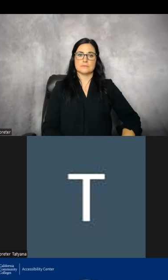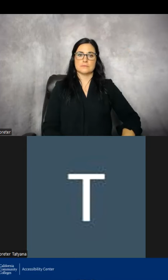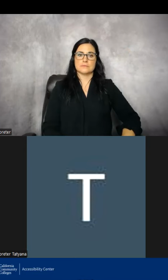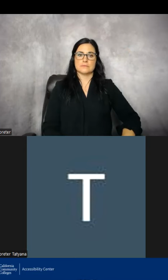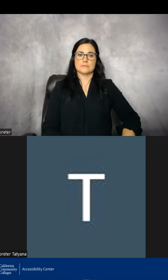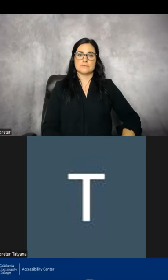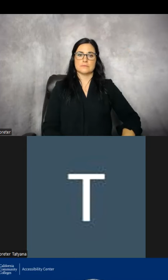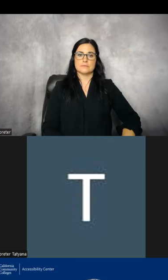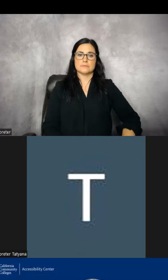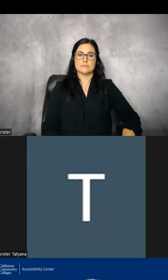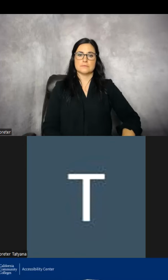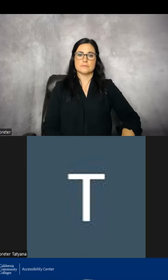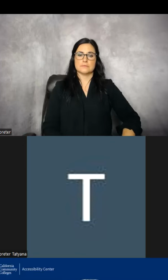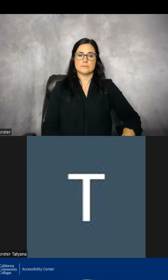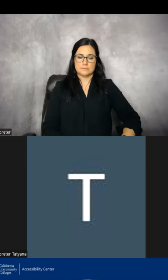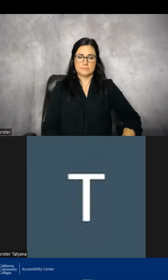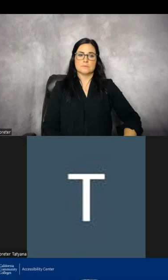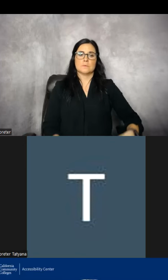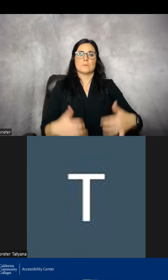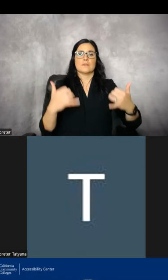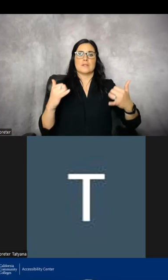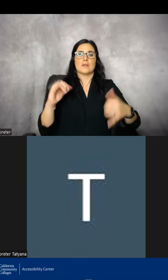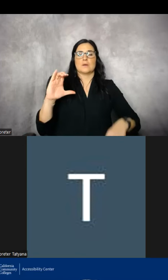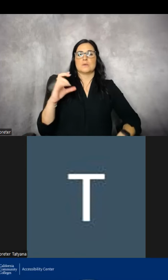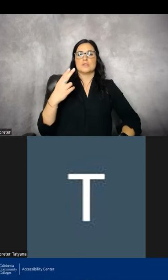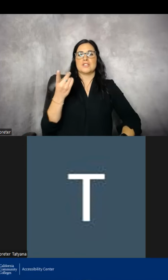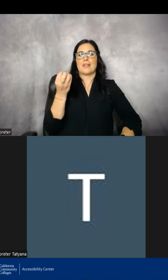So we have a Chandler Bing from Friends TV show.